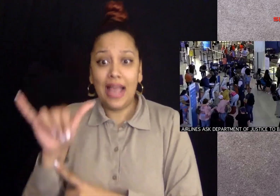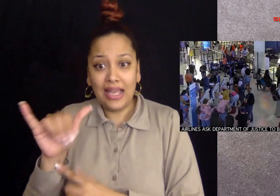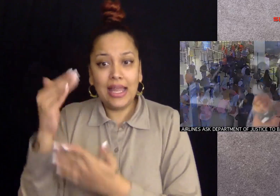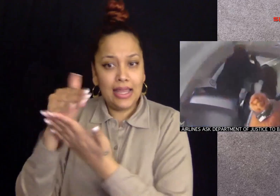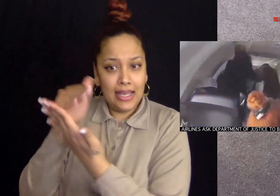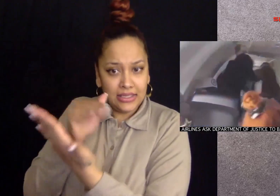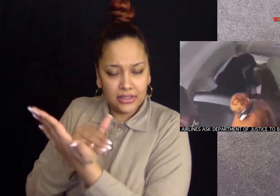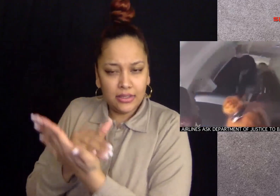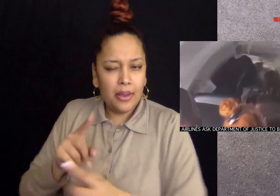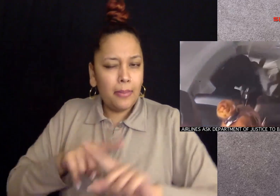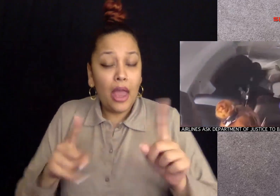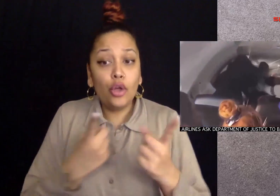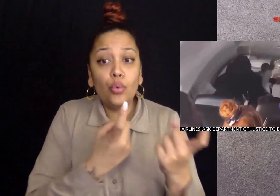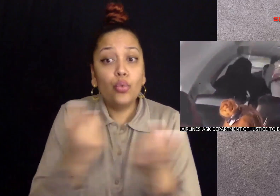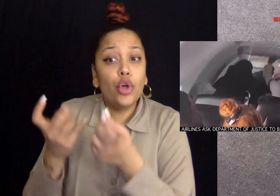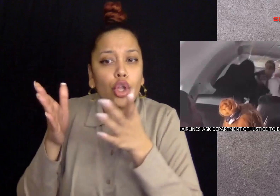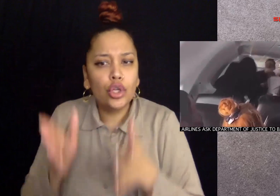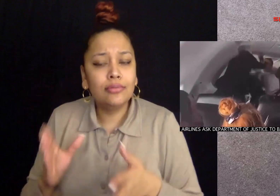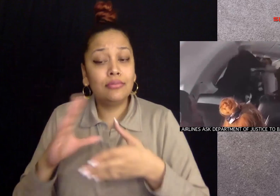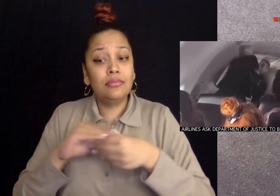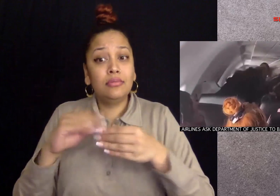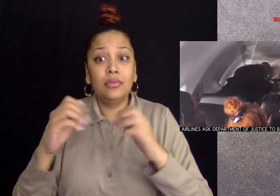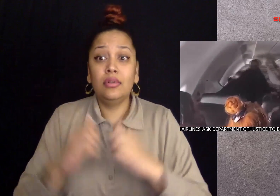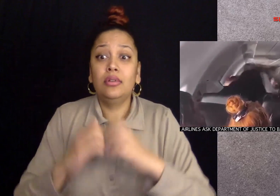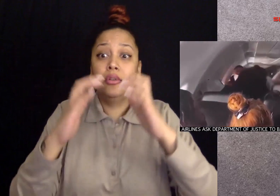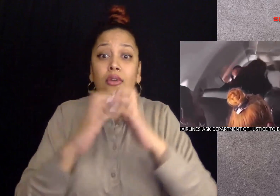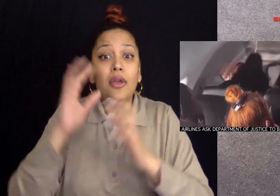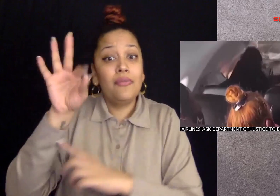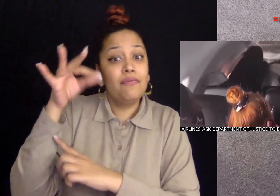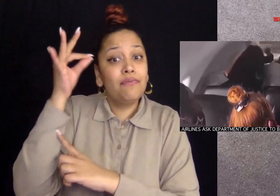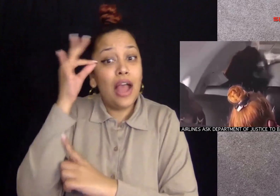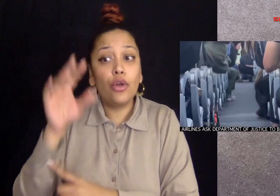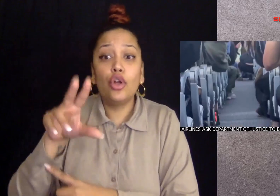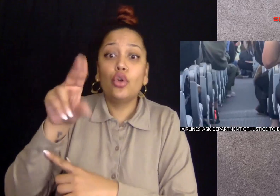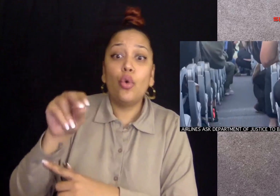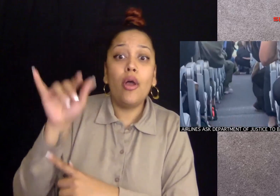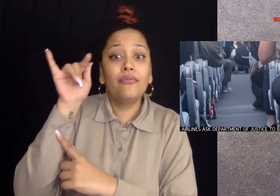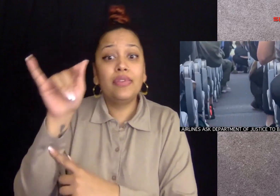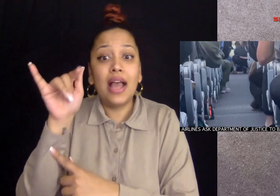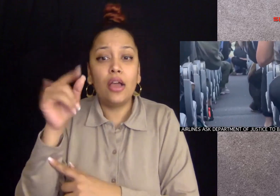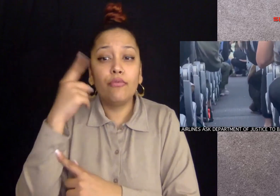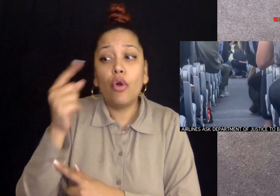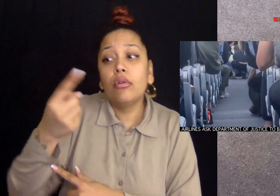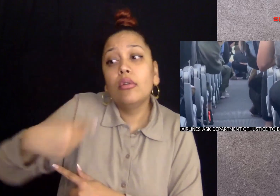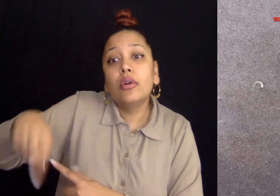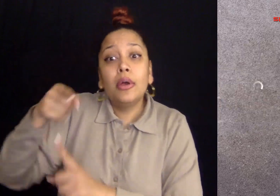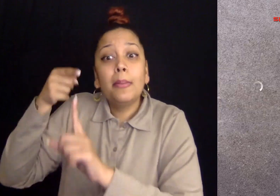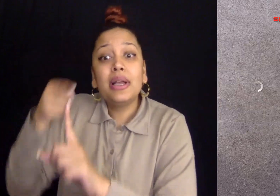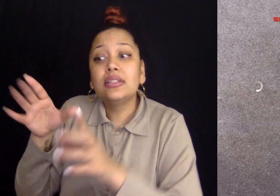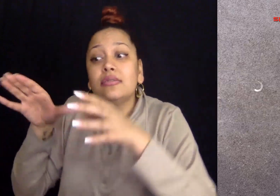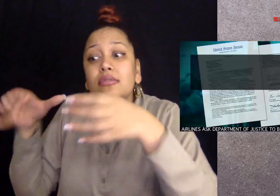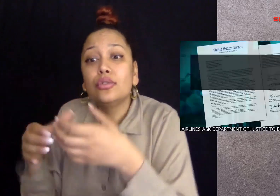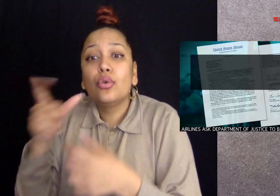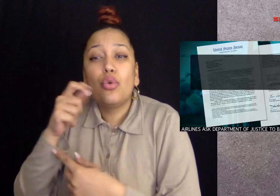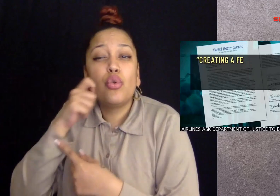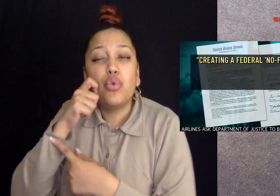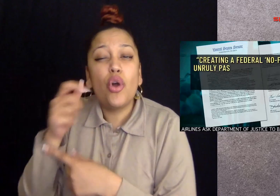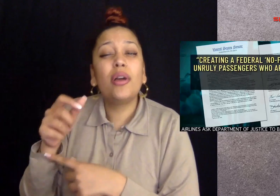on the possibility of creating no-fly lists but critics say creating a federal no-fly